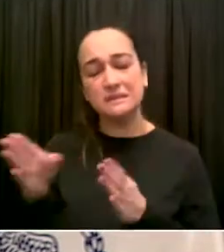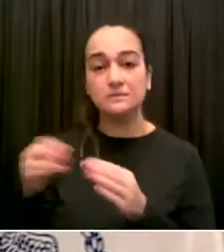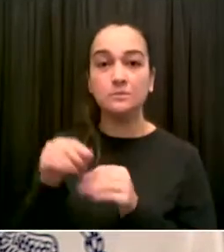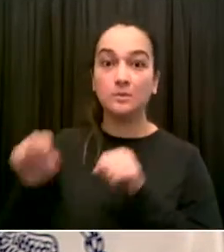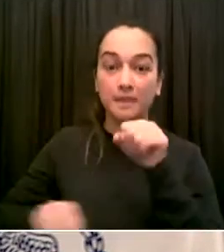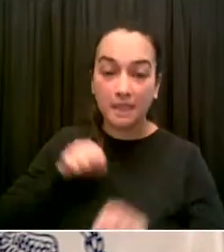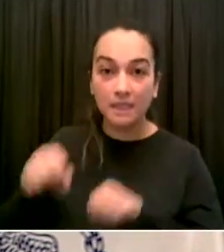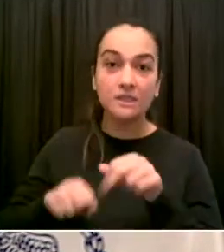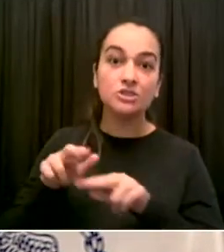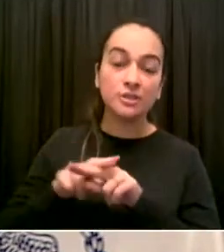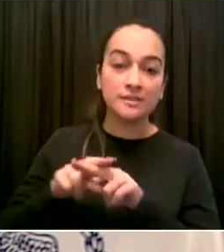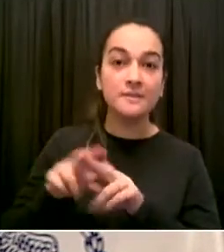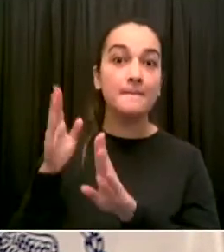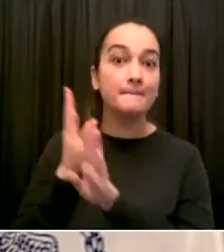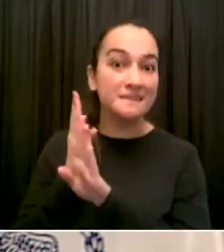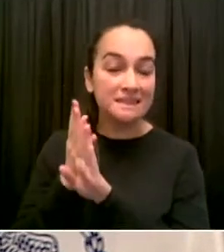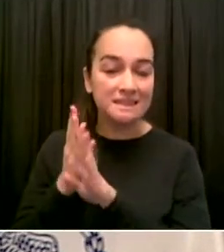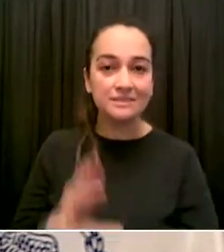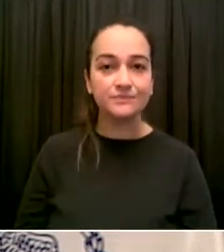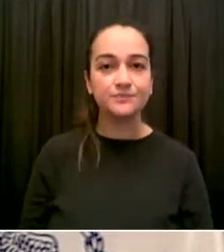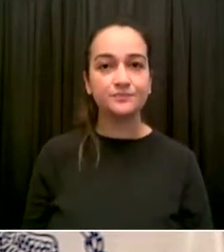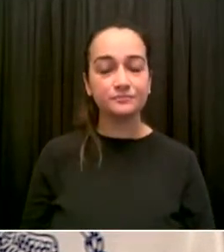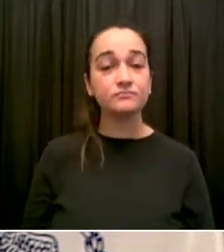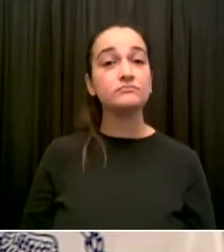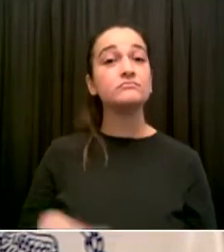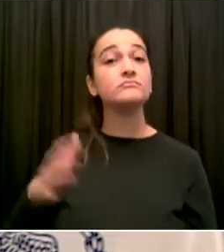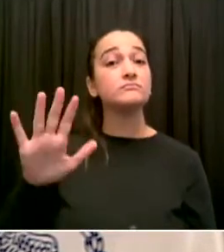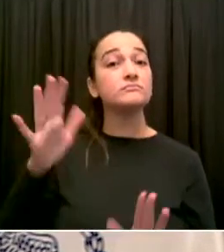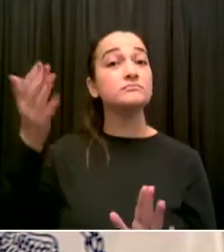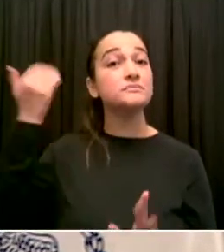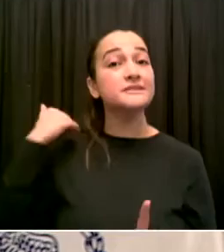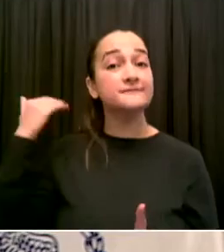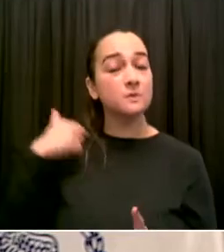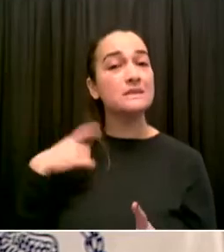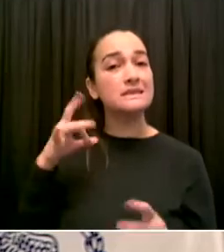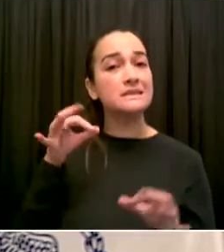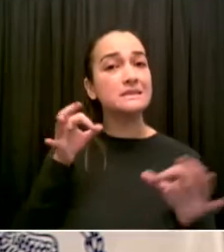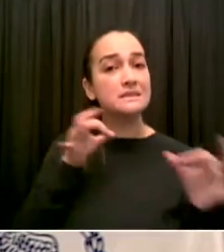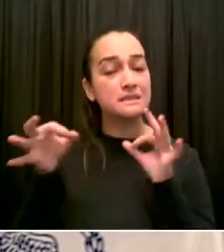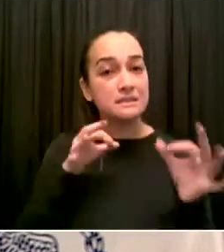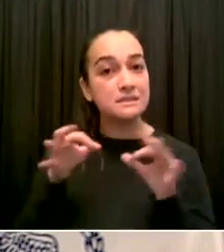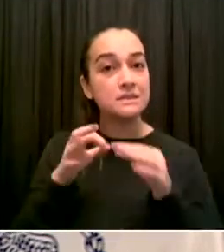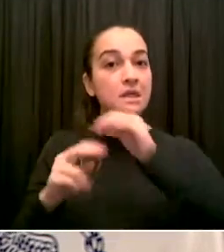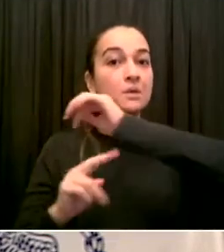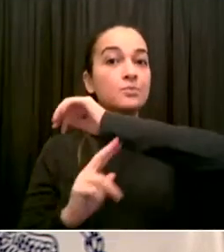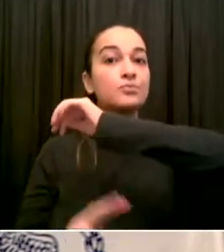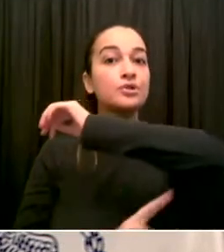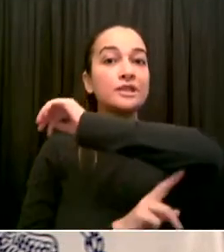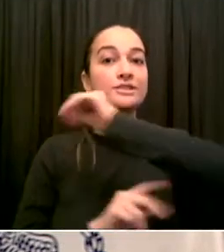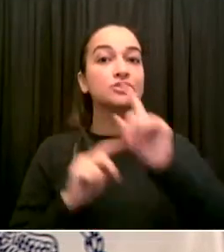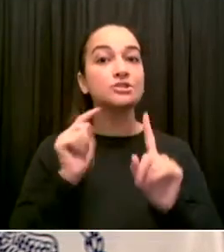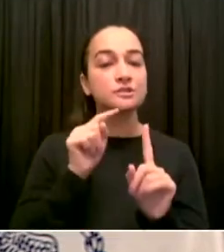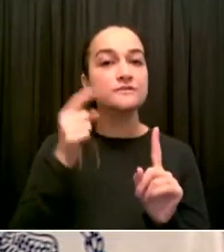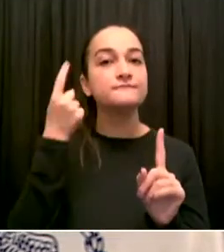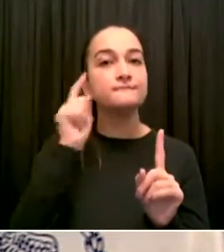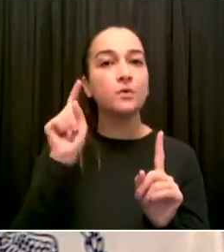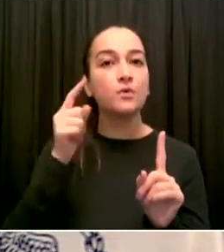THE STATE OF THE CITY REMARKS EARLIER THIS YEAR, WE TALKED